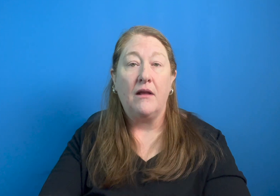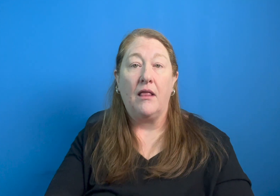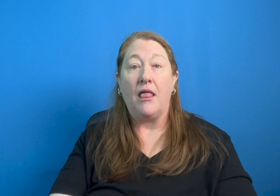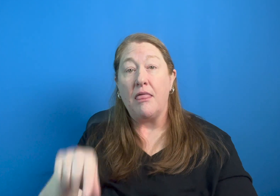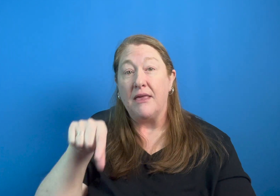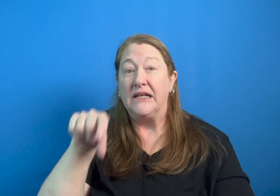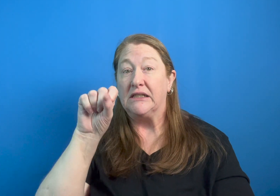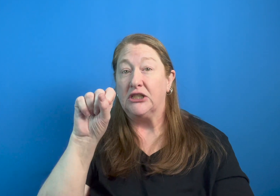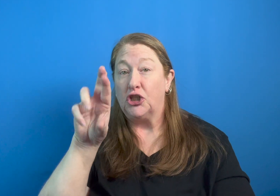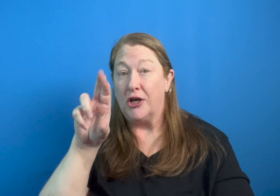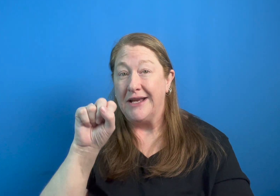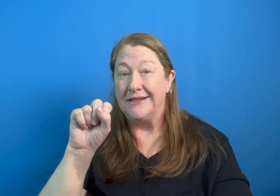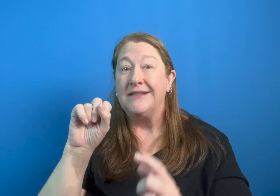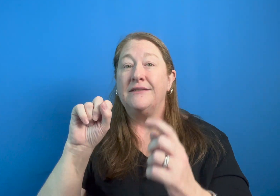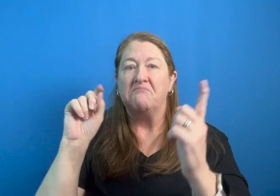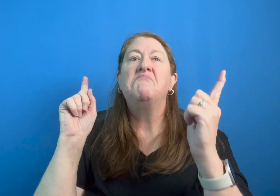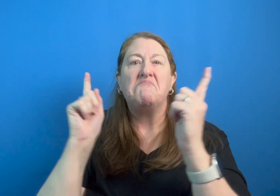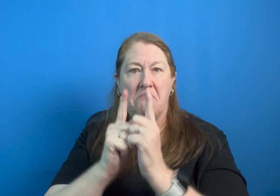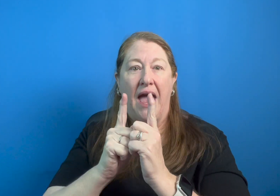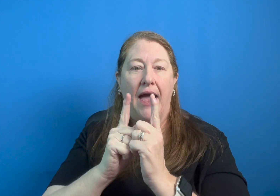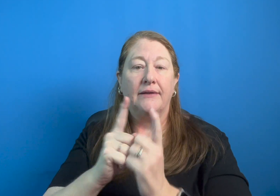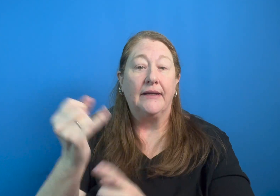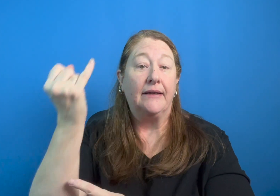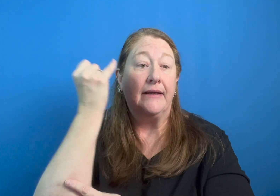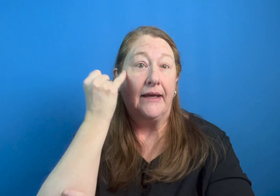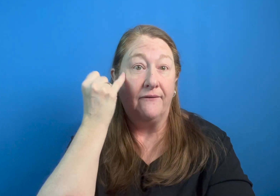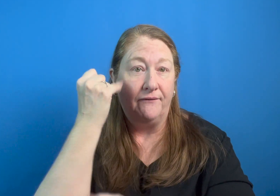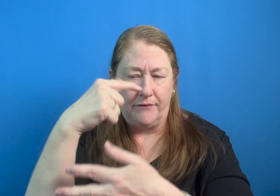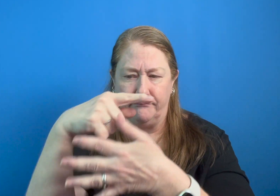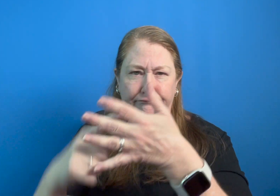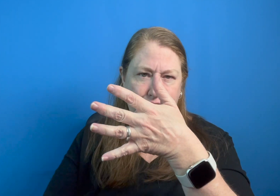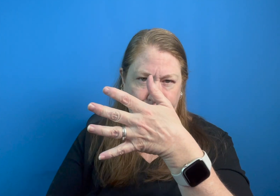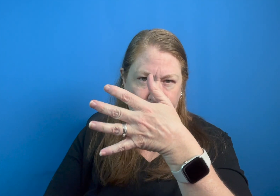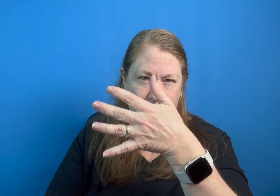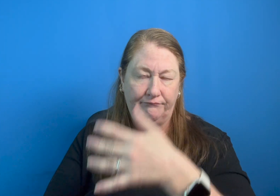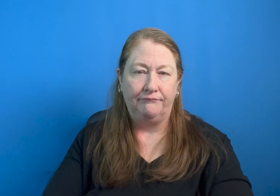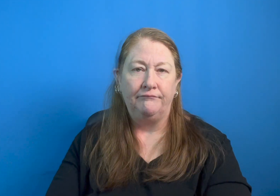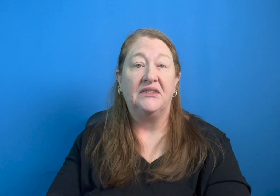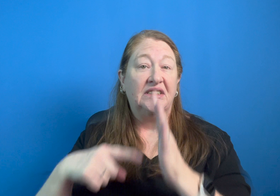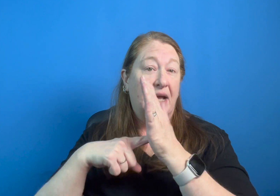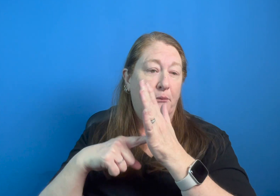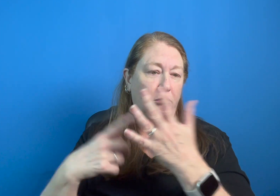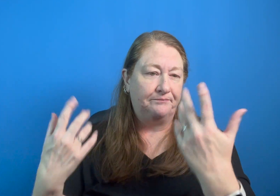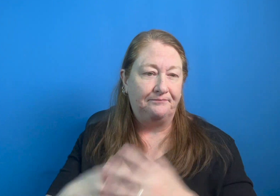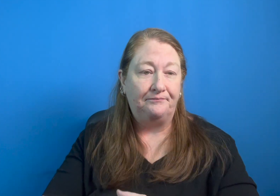This SRS is met if the text and images presented in the course use accessibility principles in their design. Examples